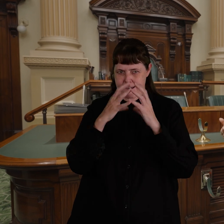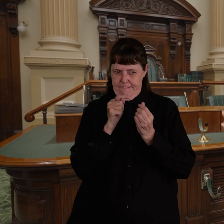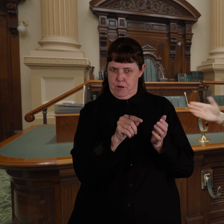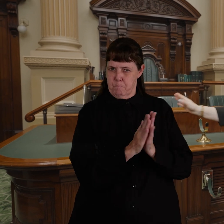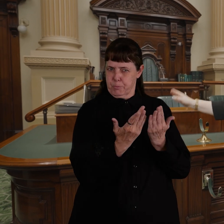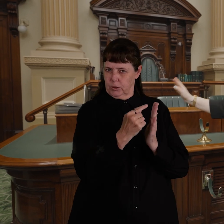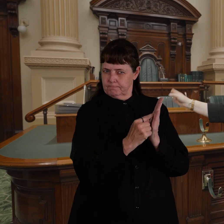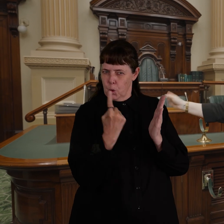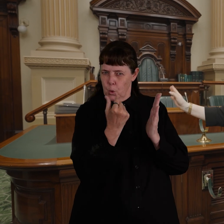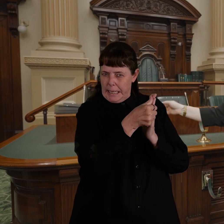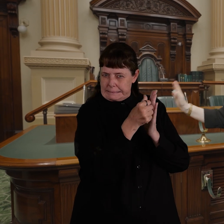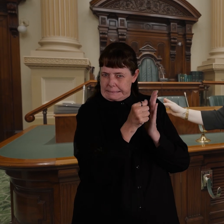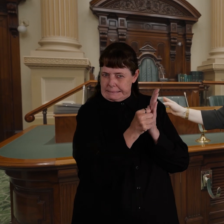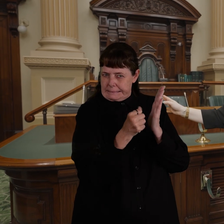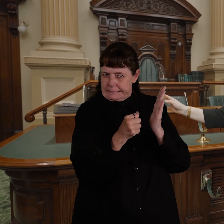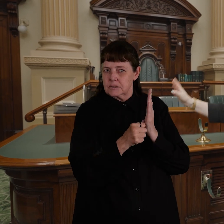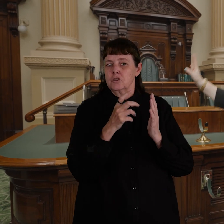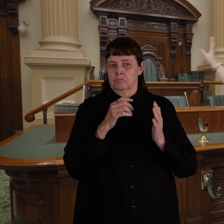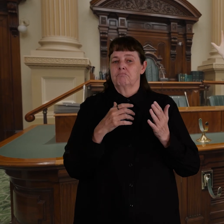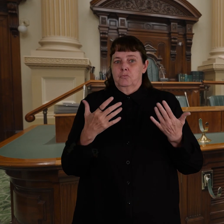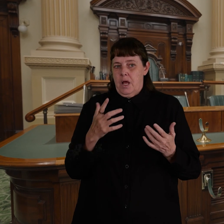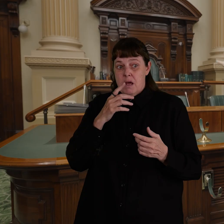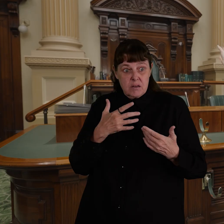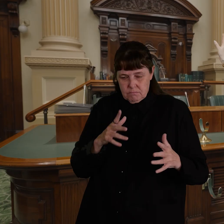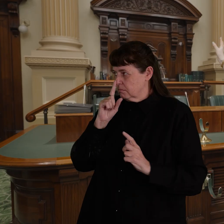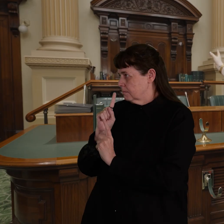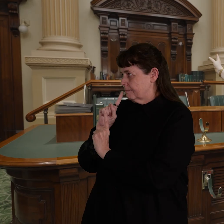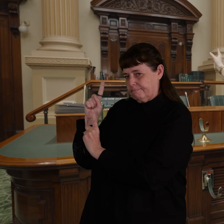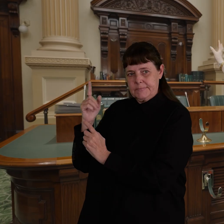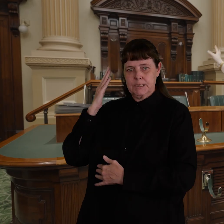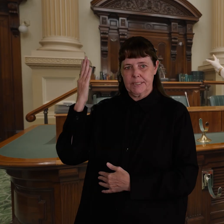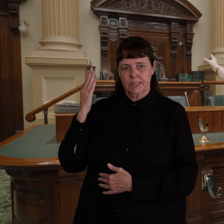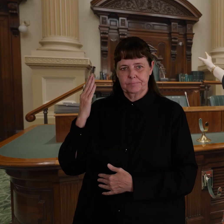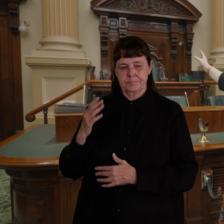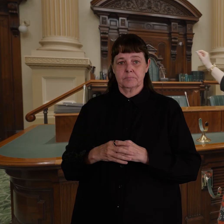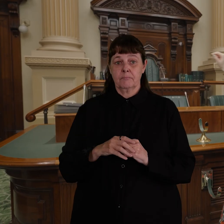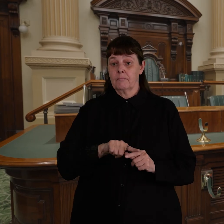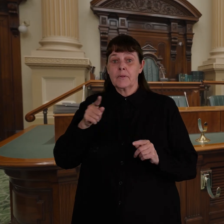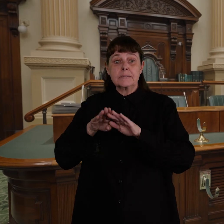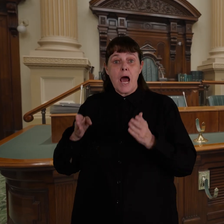and is an expert on those standing orders so that they can give the speaker advice.